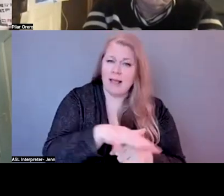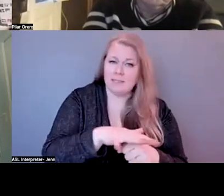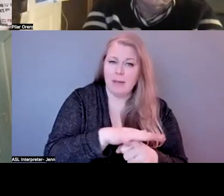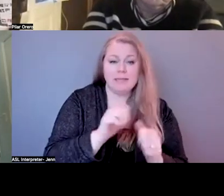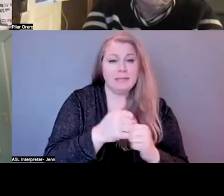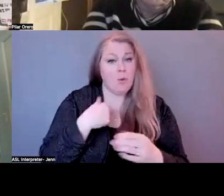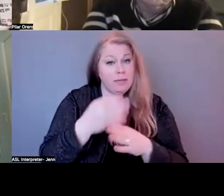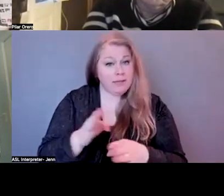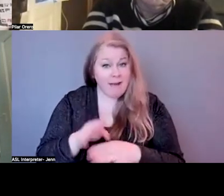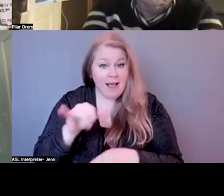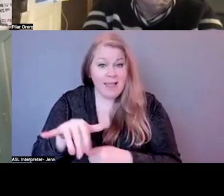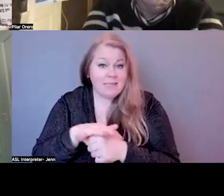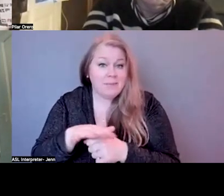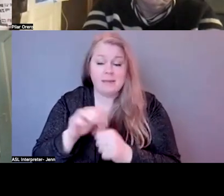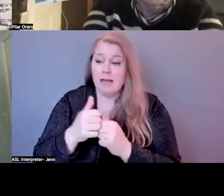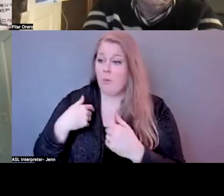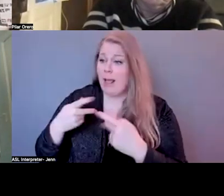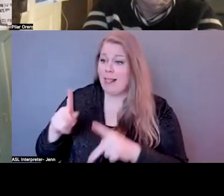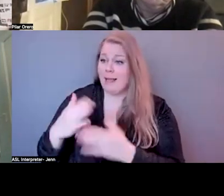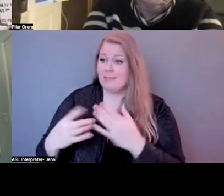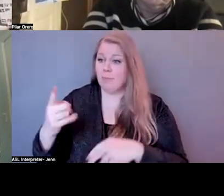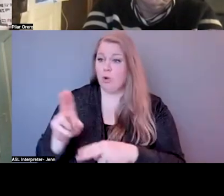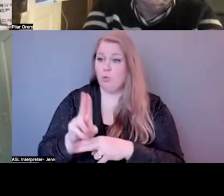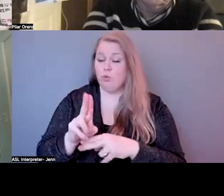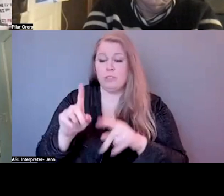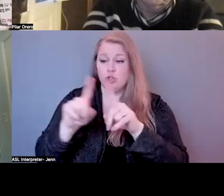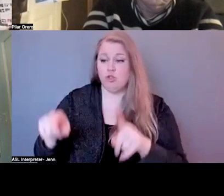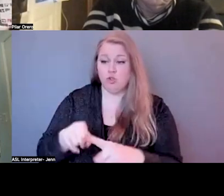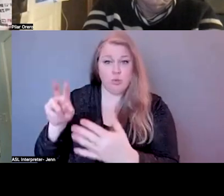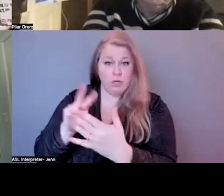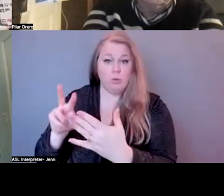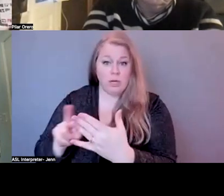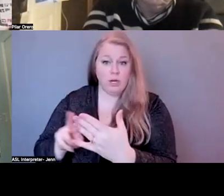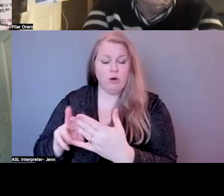How do we let somebody using a screen reader access parts of that?